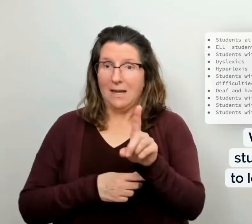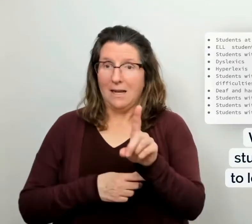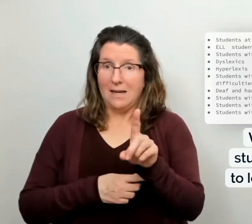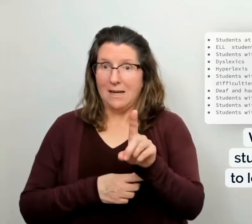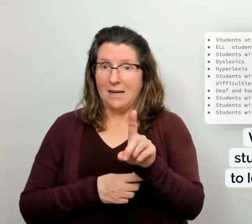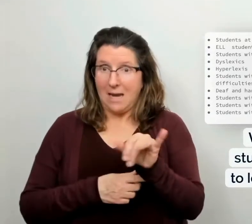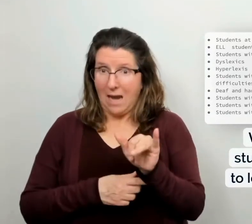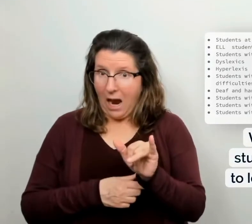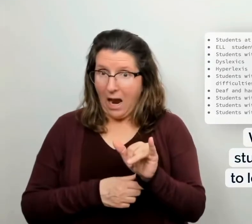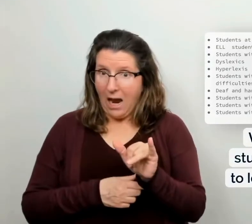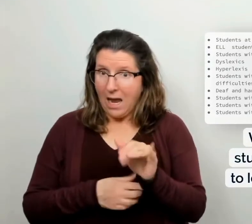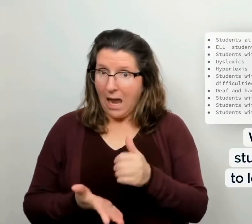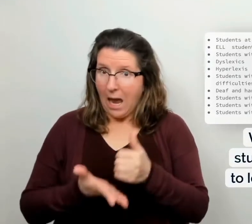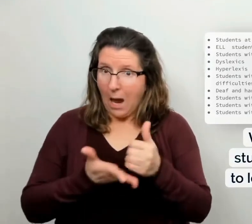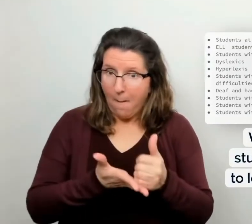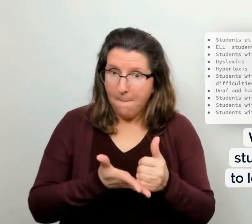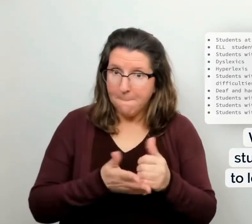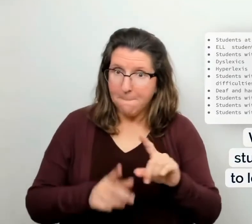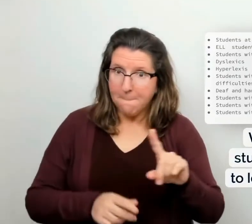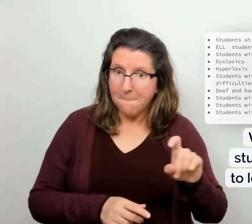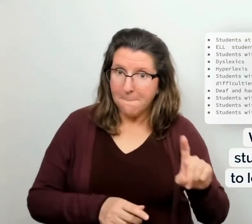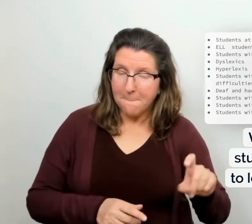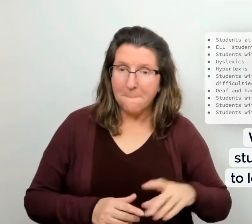Can differentiating instruction help?